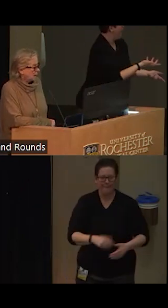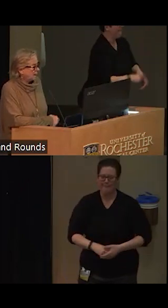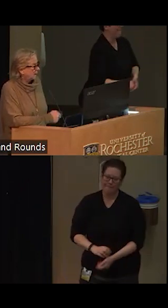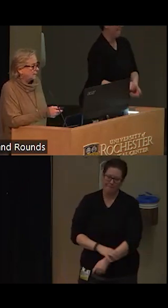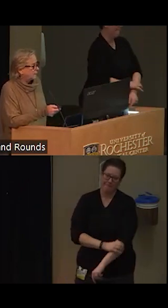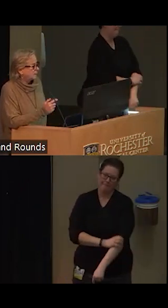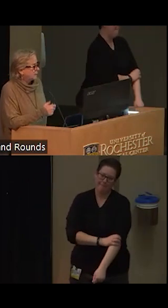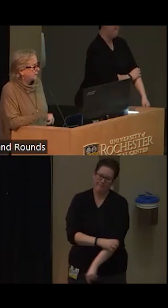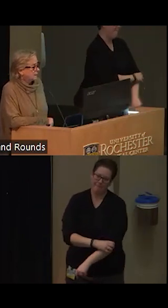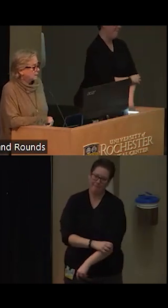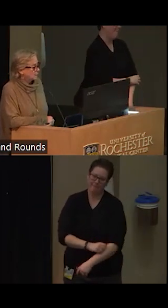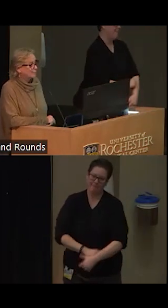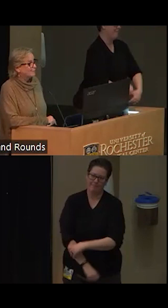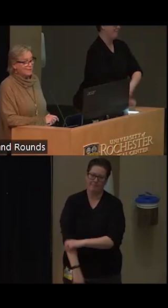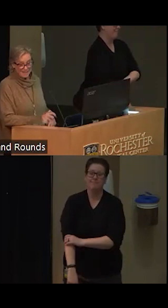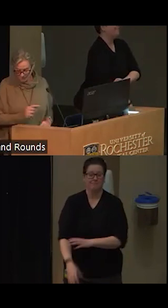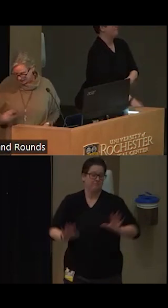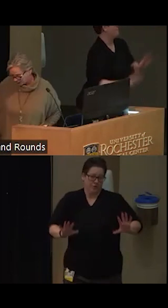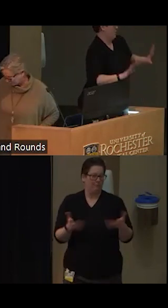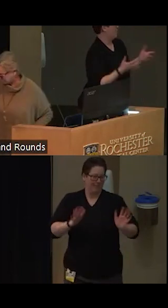and then just thinking it's good so that's it thank you